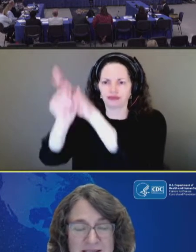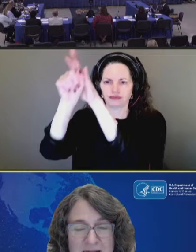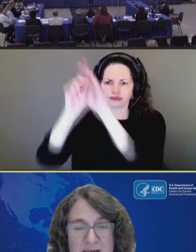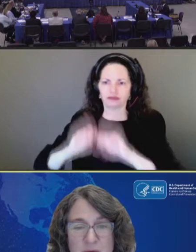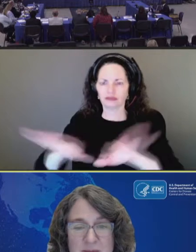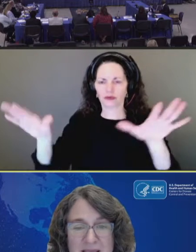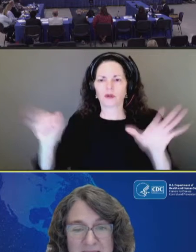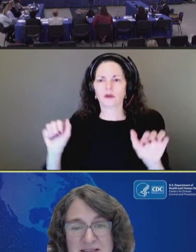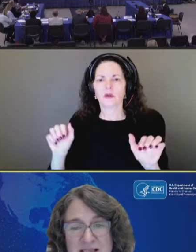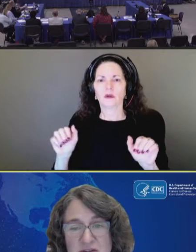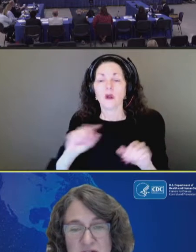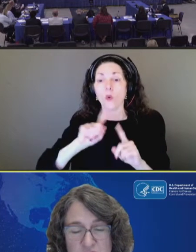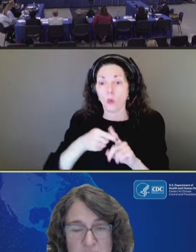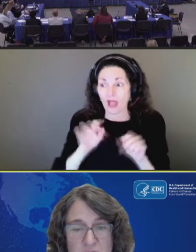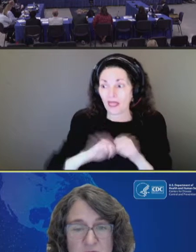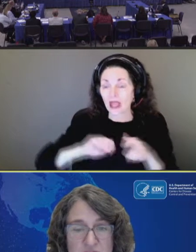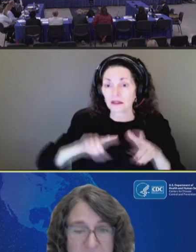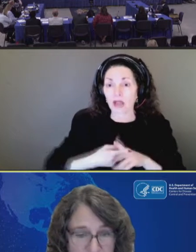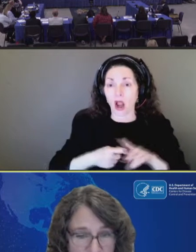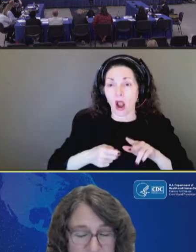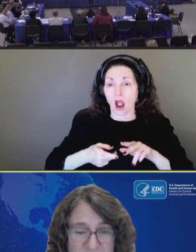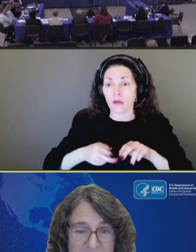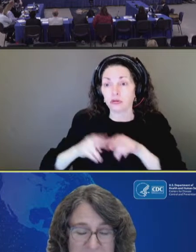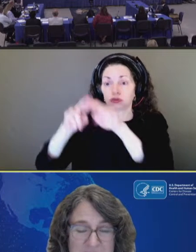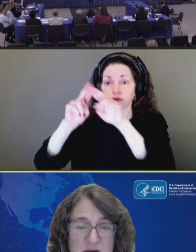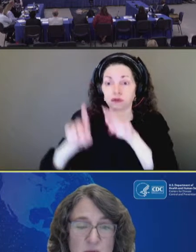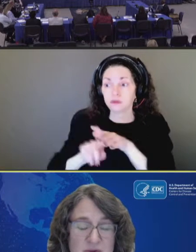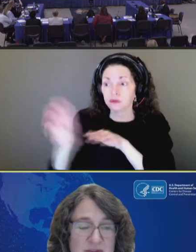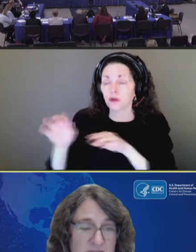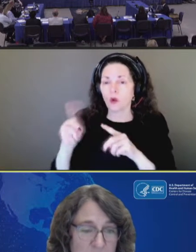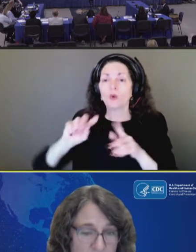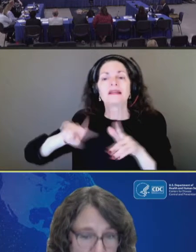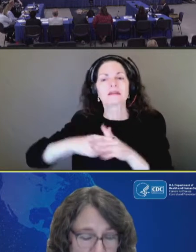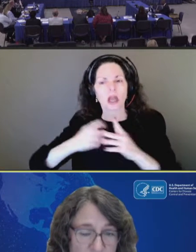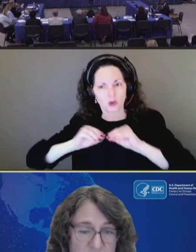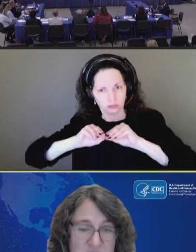escalated, we began to distribute JYNNEOS Vaccine, which was available through the